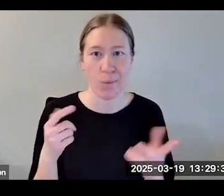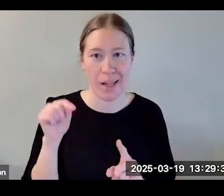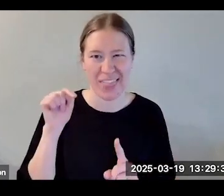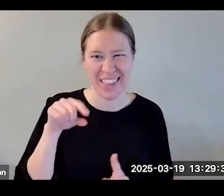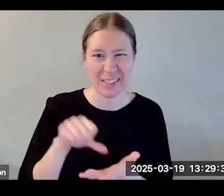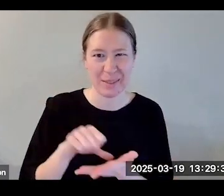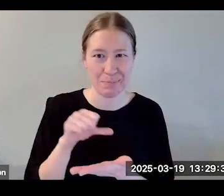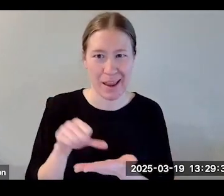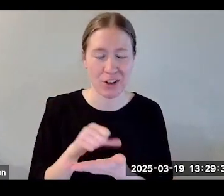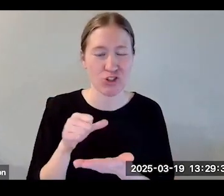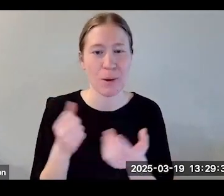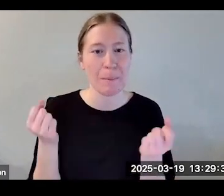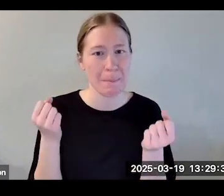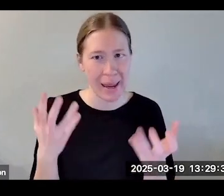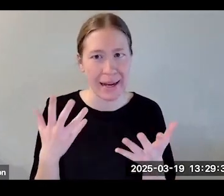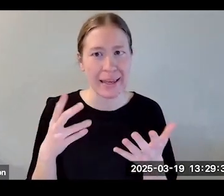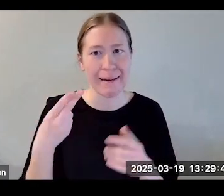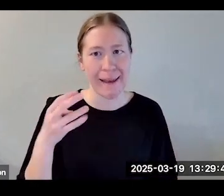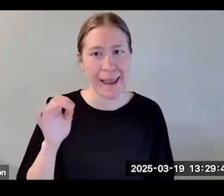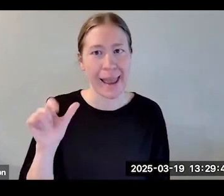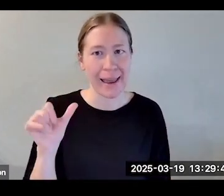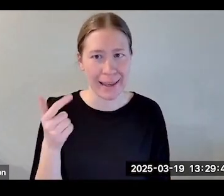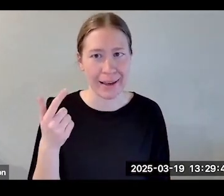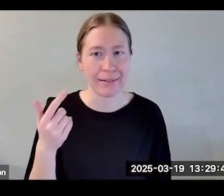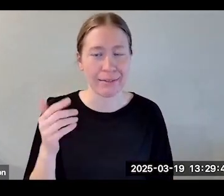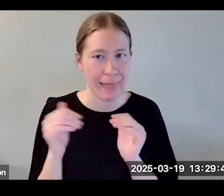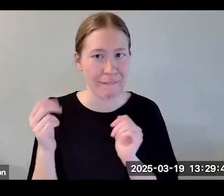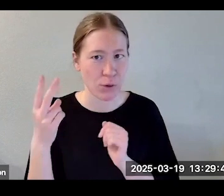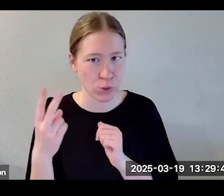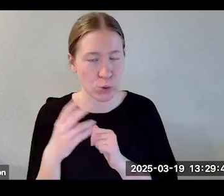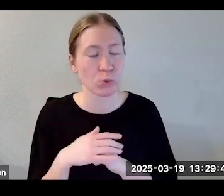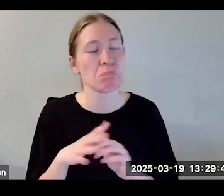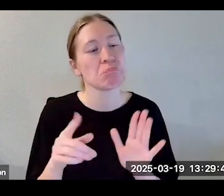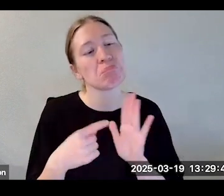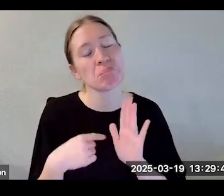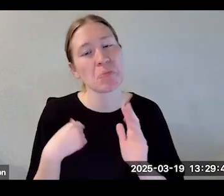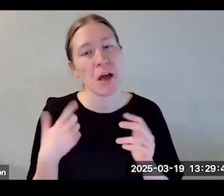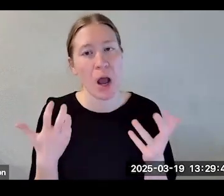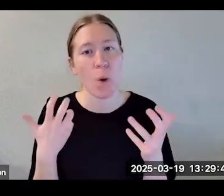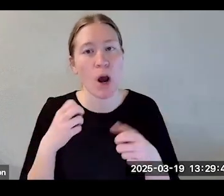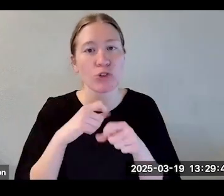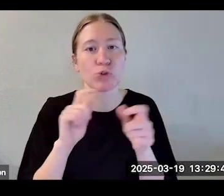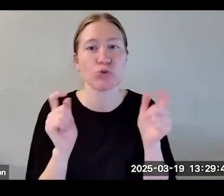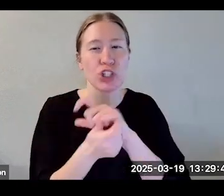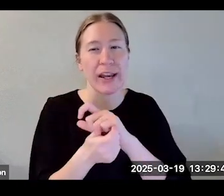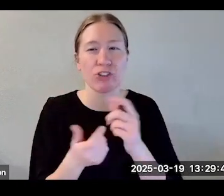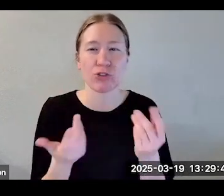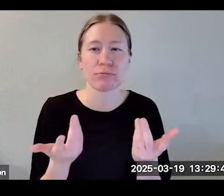Say I did wanna modify this content and kind of change this heading to be a little bit more visually distinct.